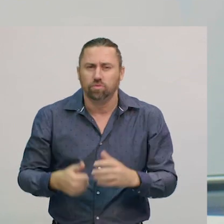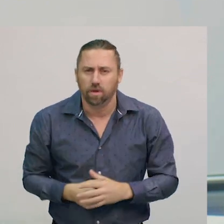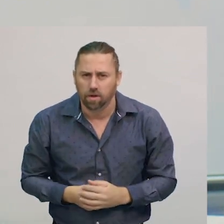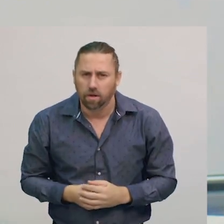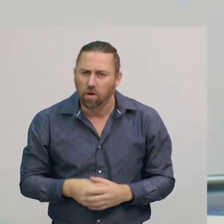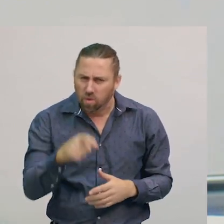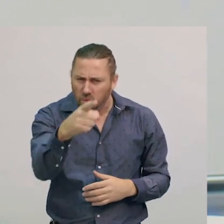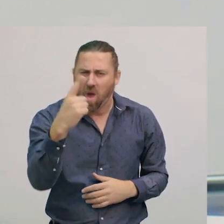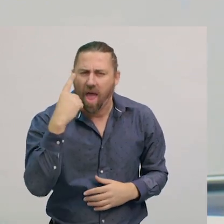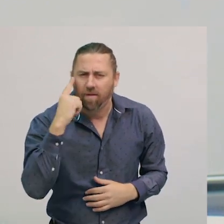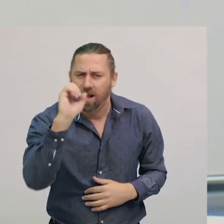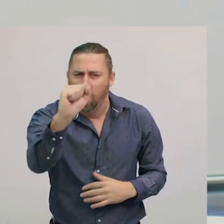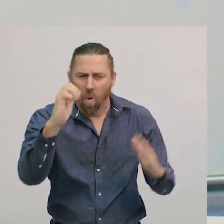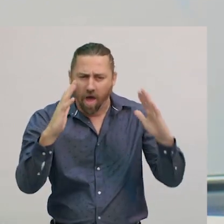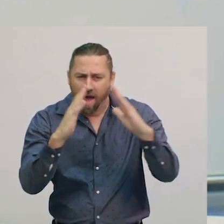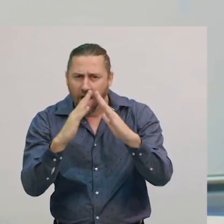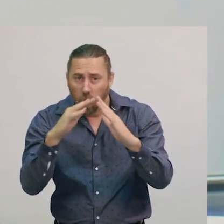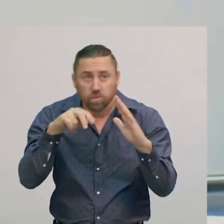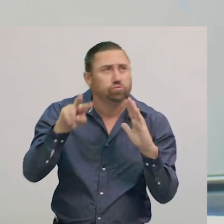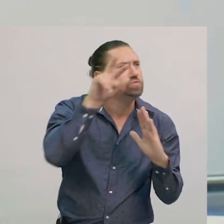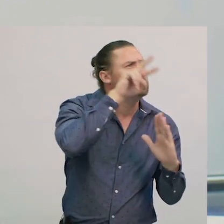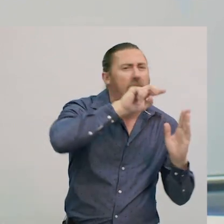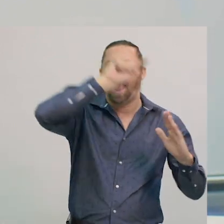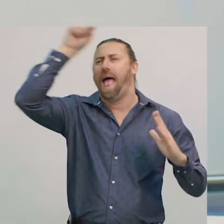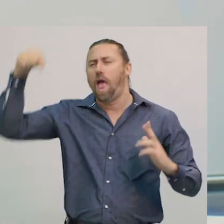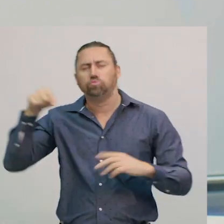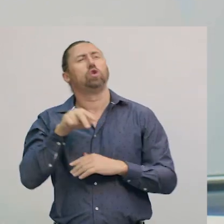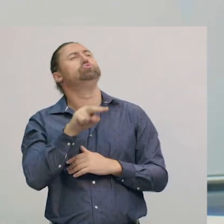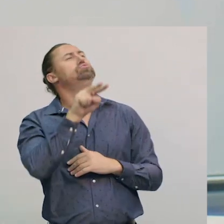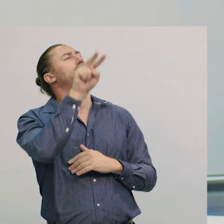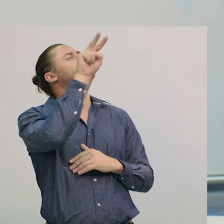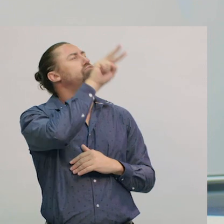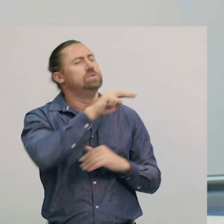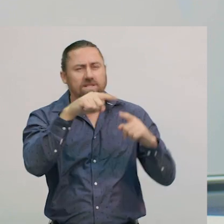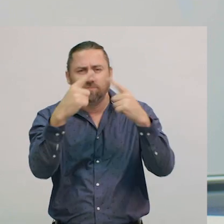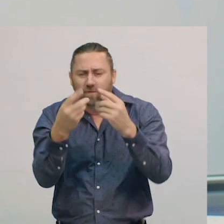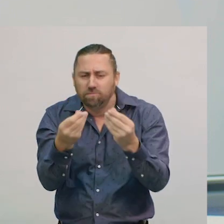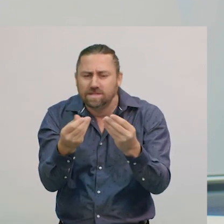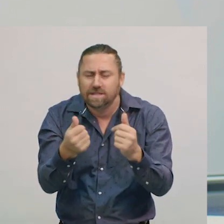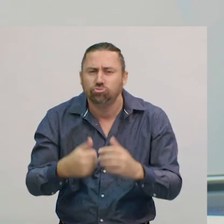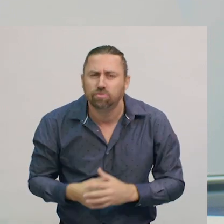Have a close look at your house inside and outside, and see how many different materials it’s made of.